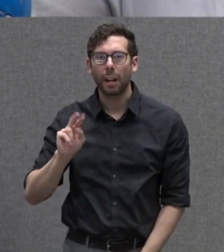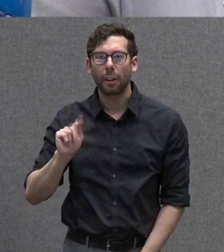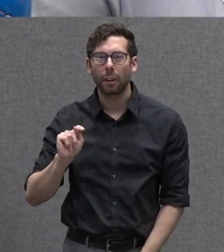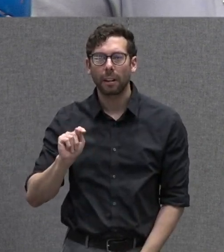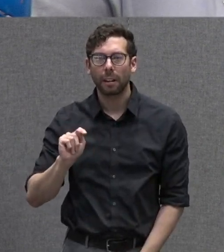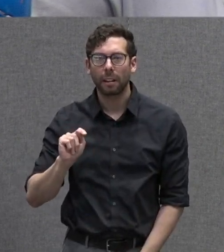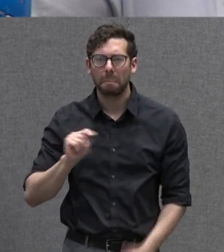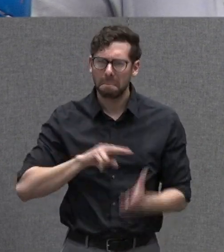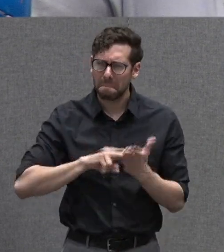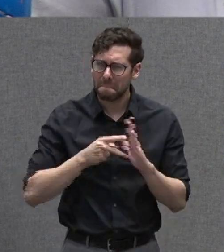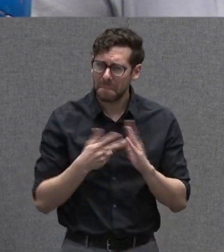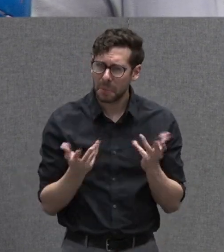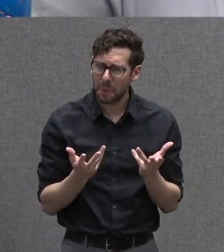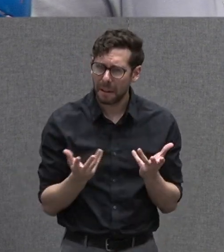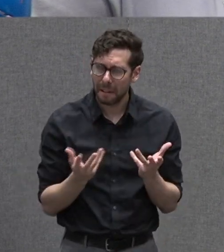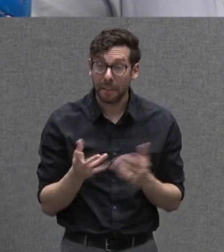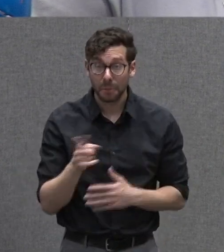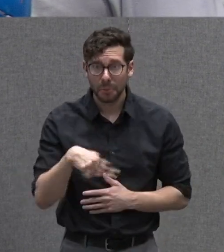Have you ever heard that word before, fragrant?